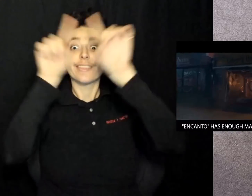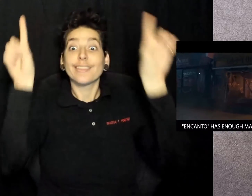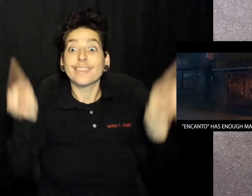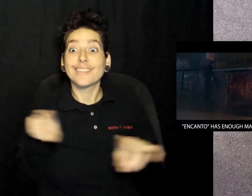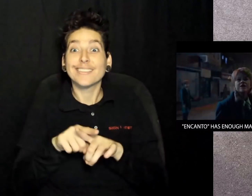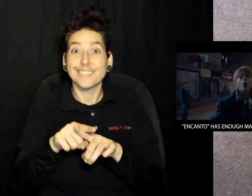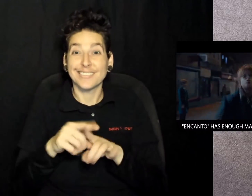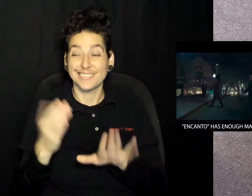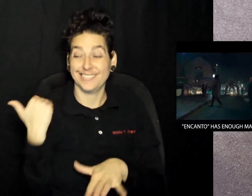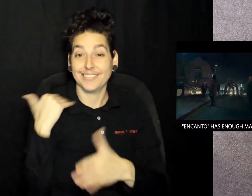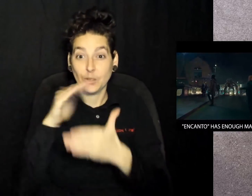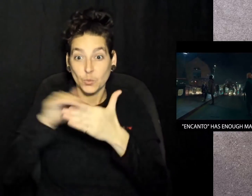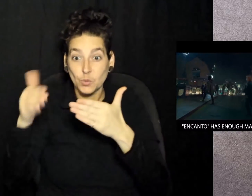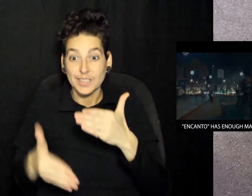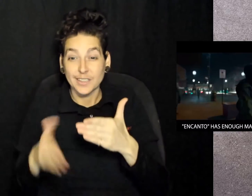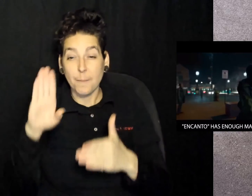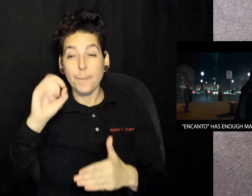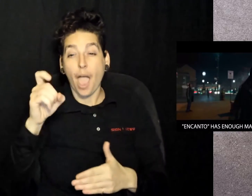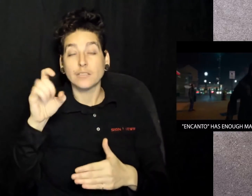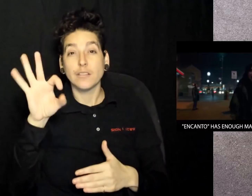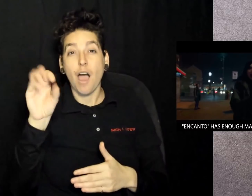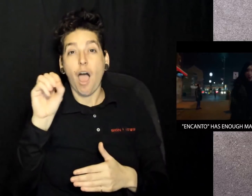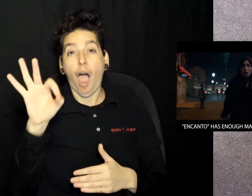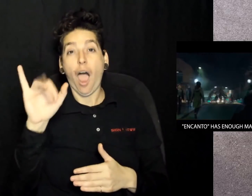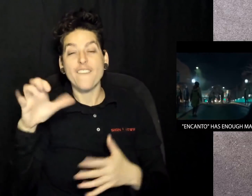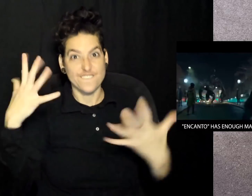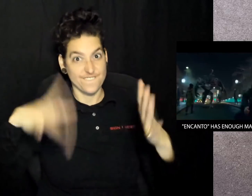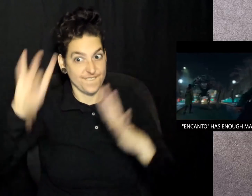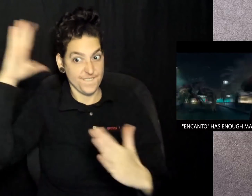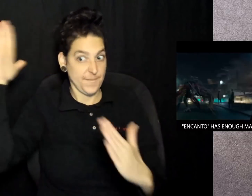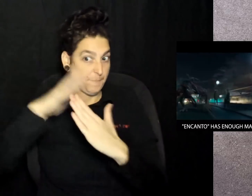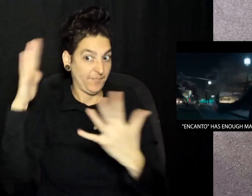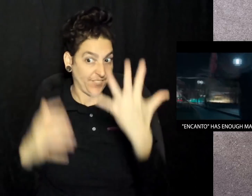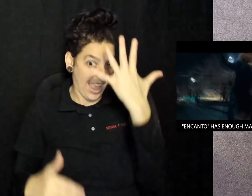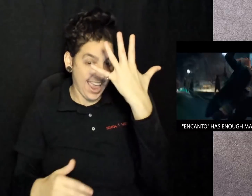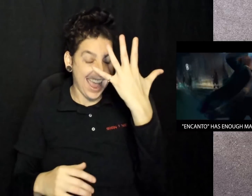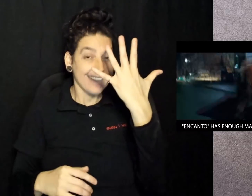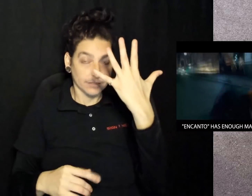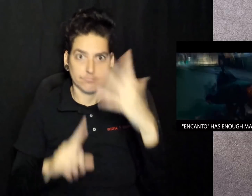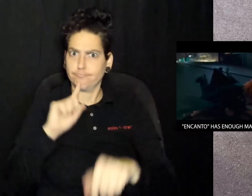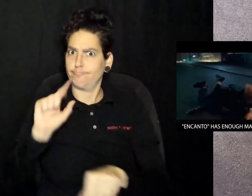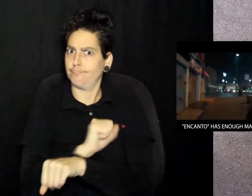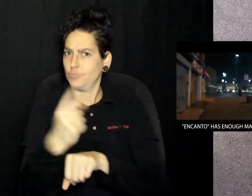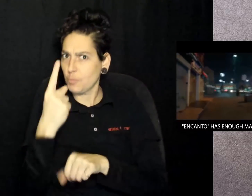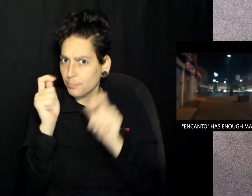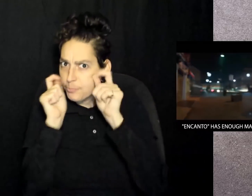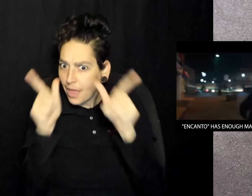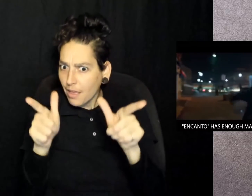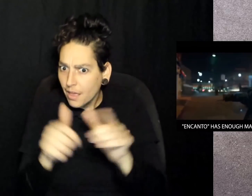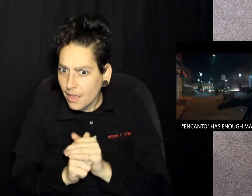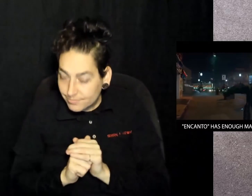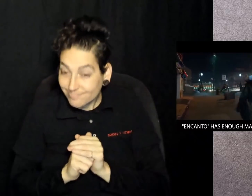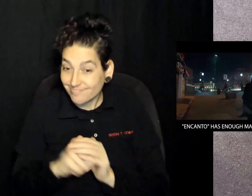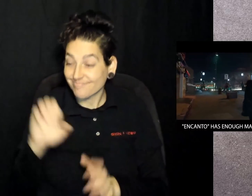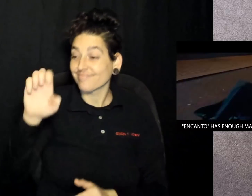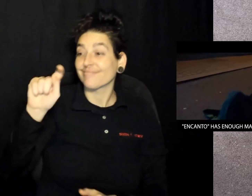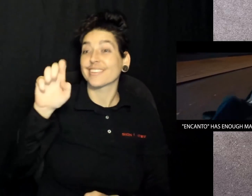but the weekend box office top five had one surprise